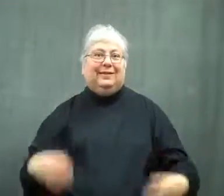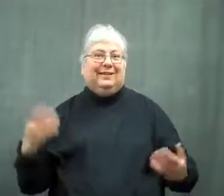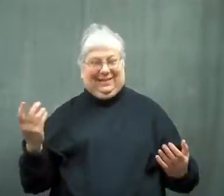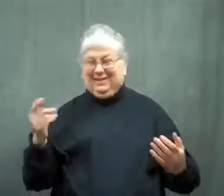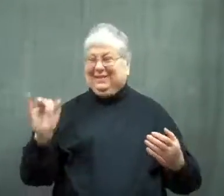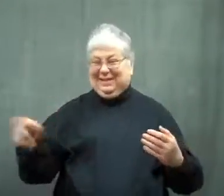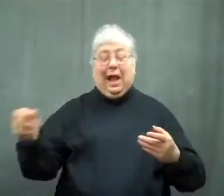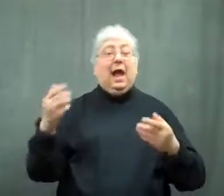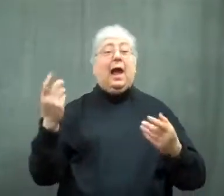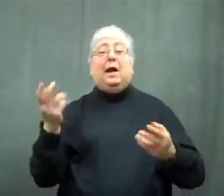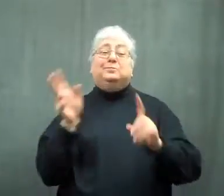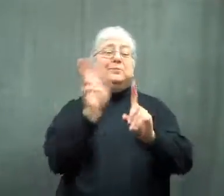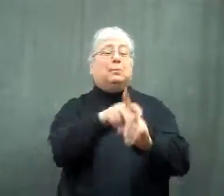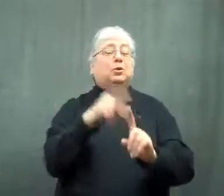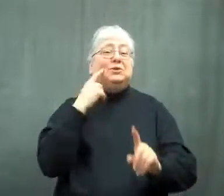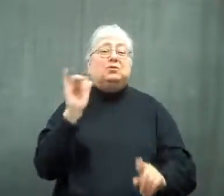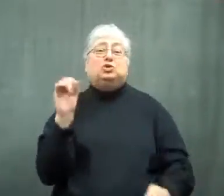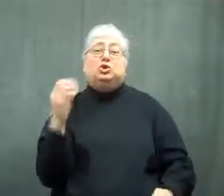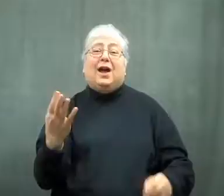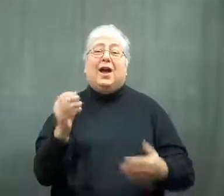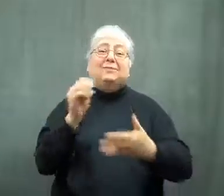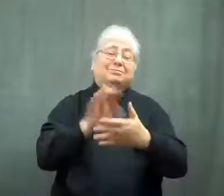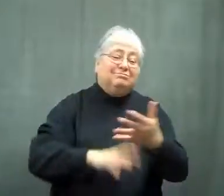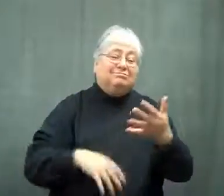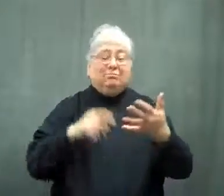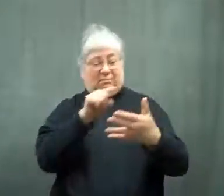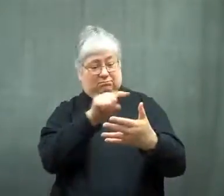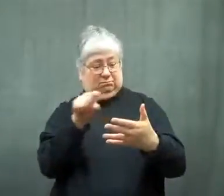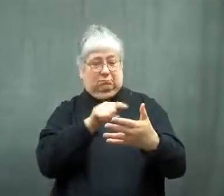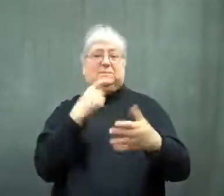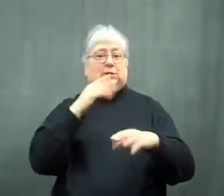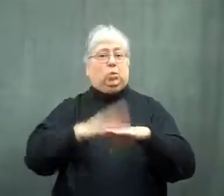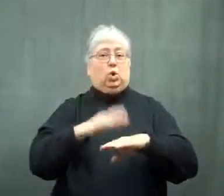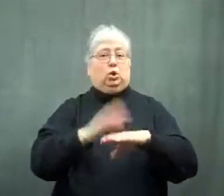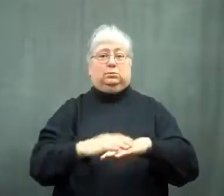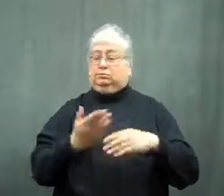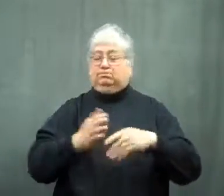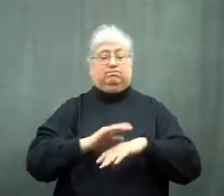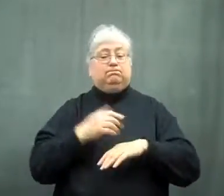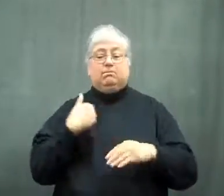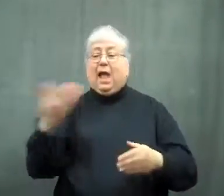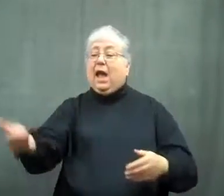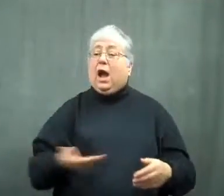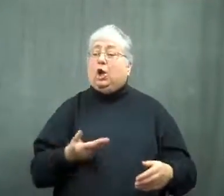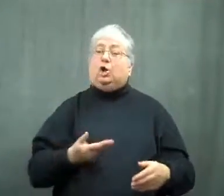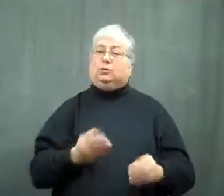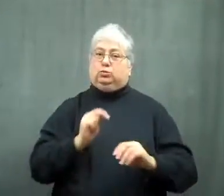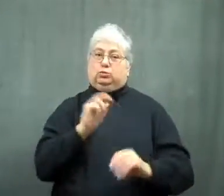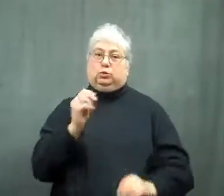Job applications have a warning that smokers will not be hired.